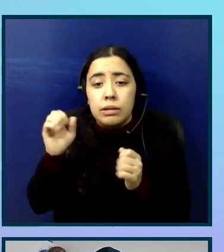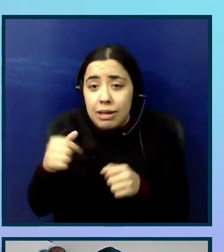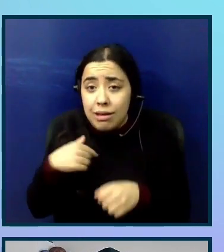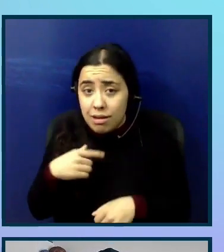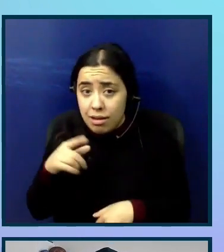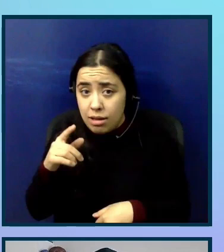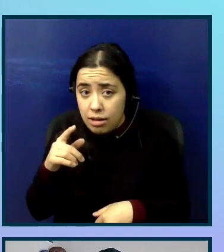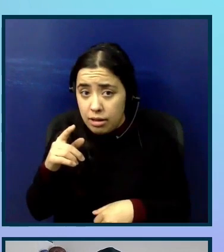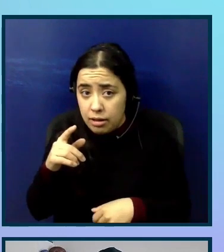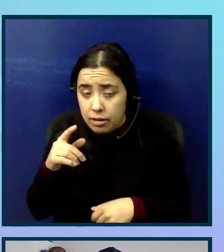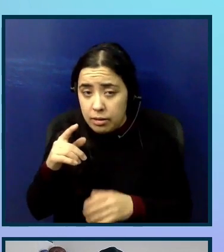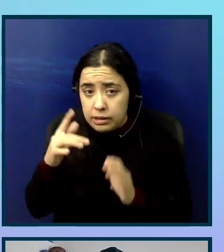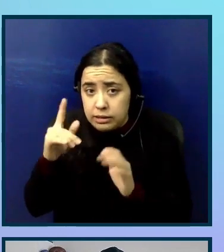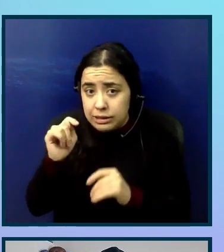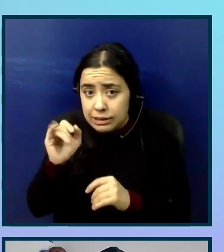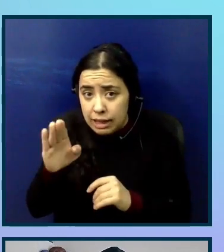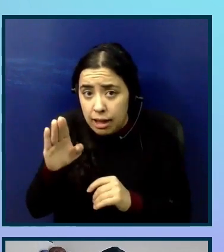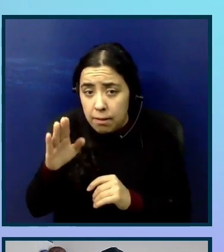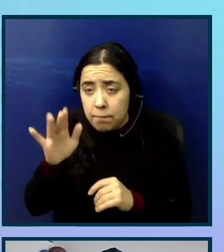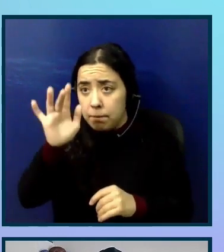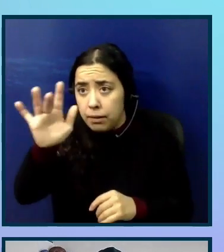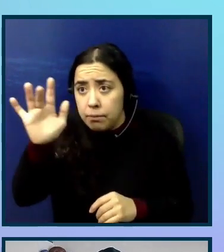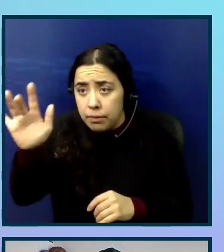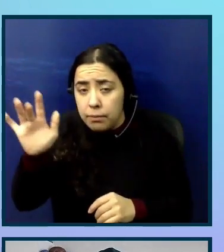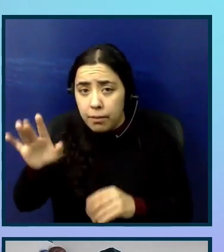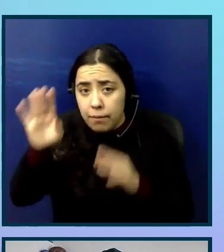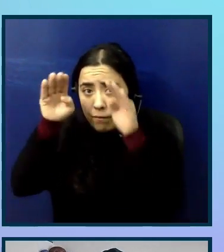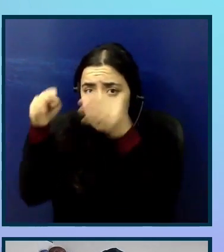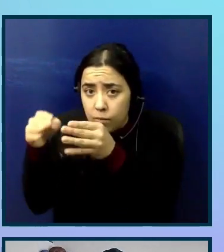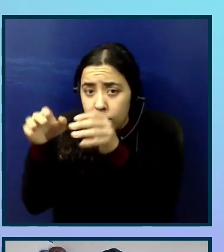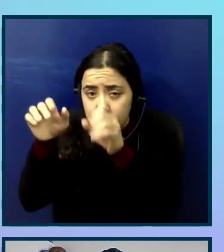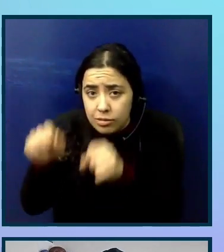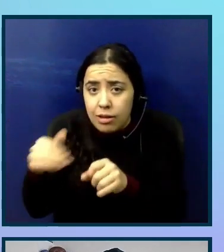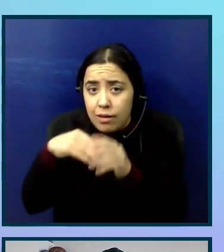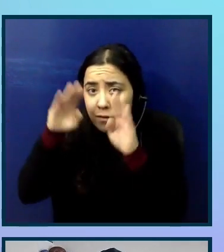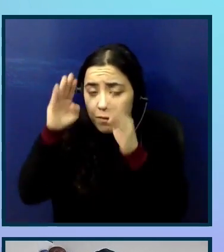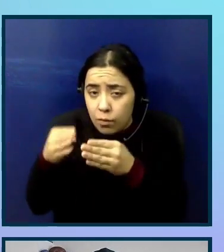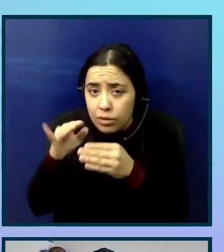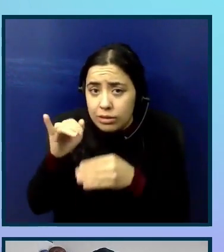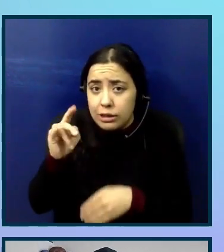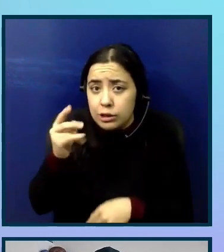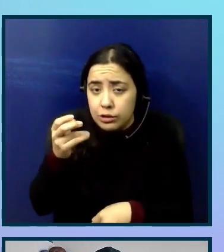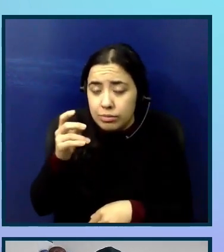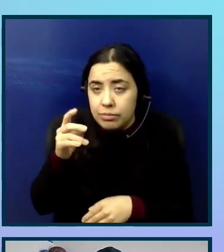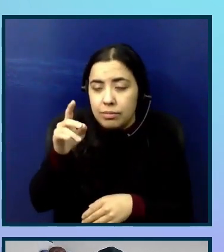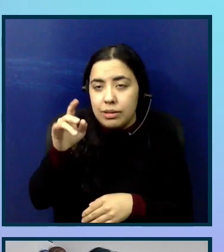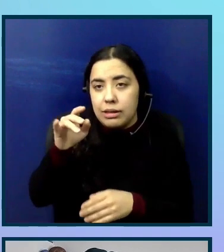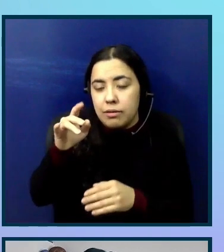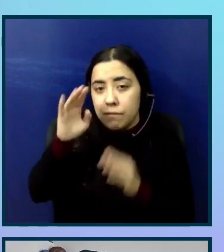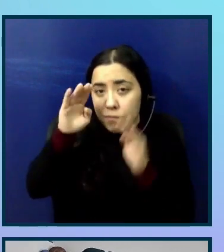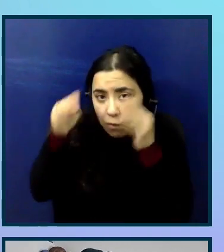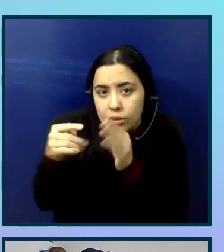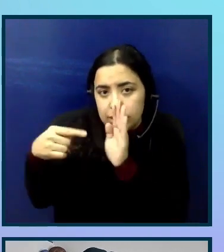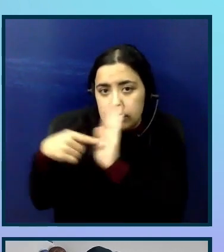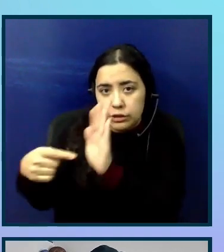Does it have a focus indicator on it? And does it work with enter and space, we can say and space.